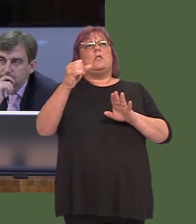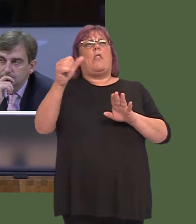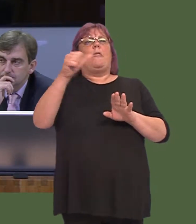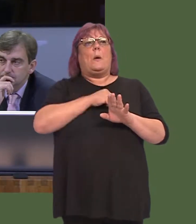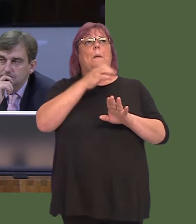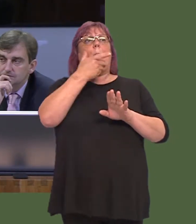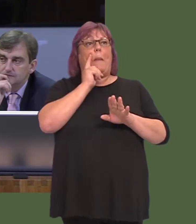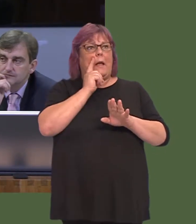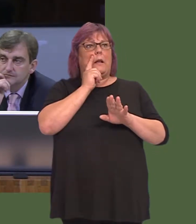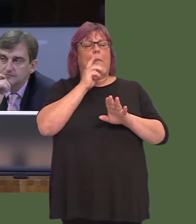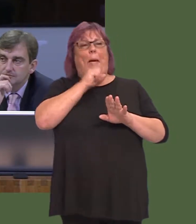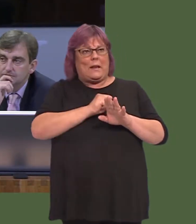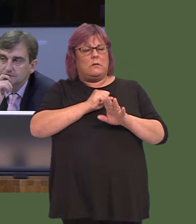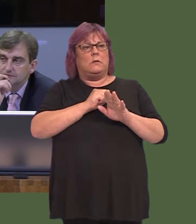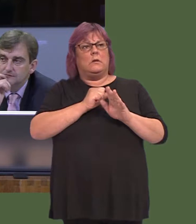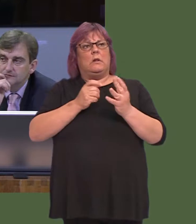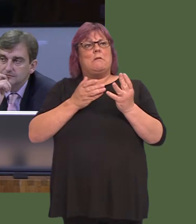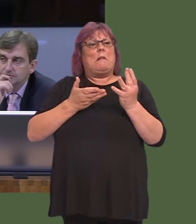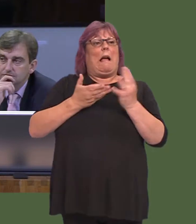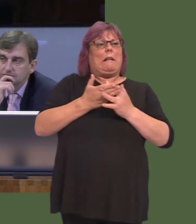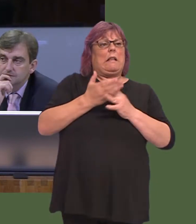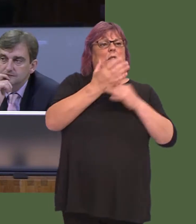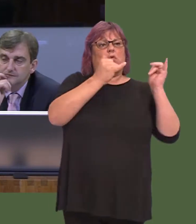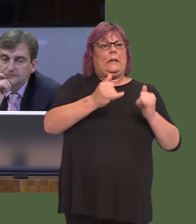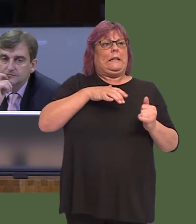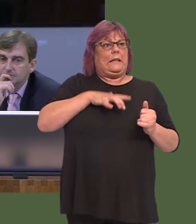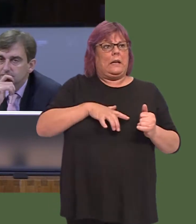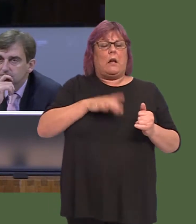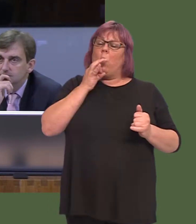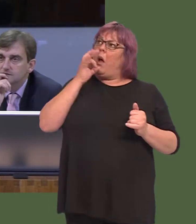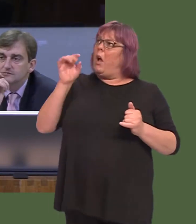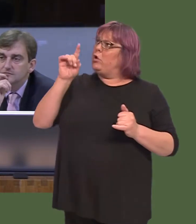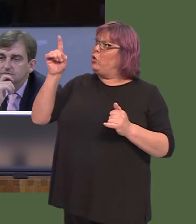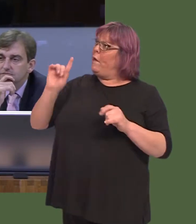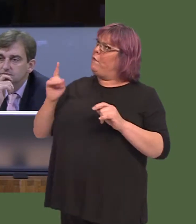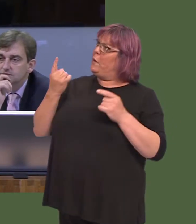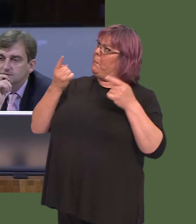attract that type of screening, what commitment can you give, as First Minister and as a Government,